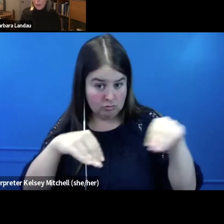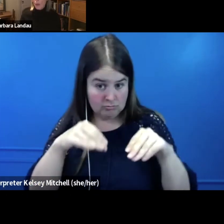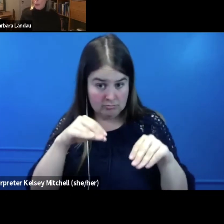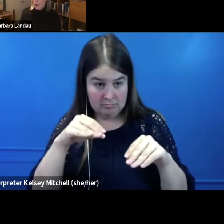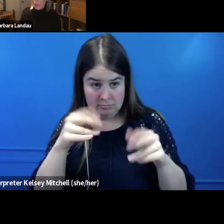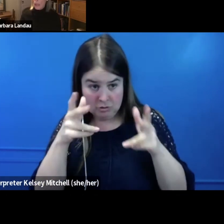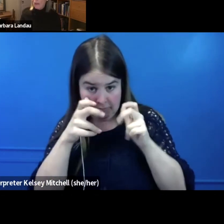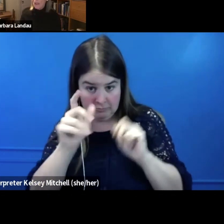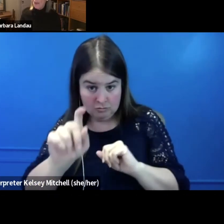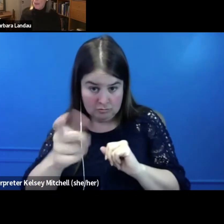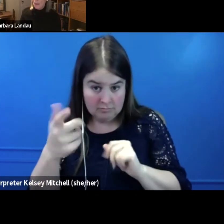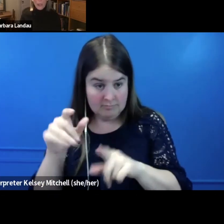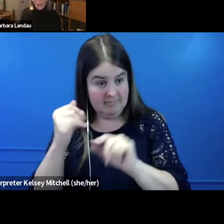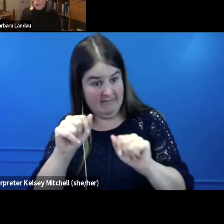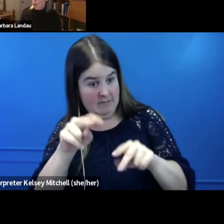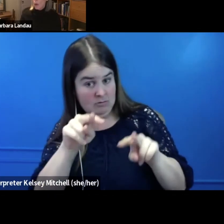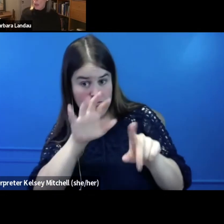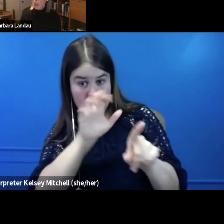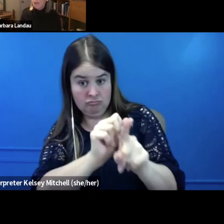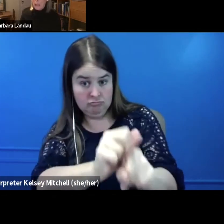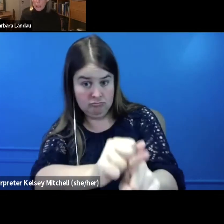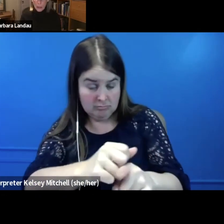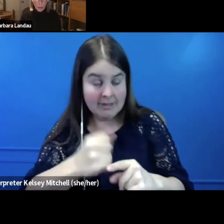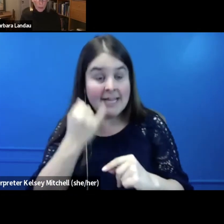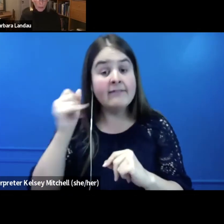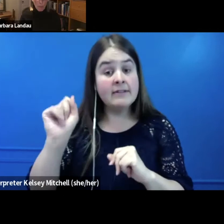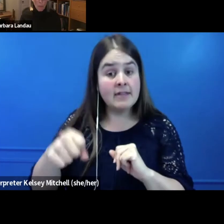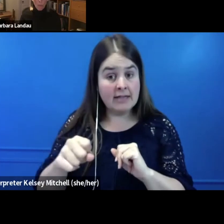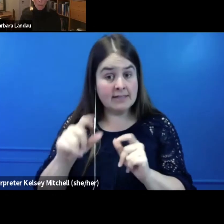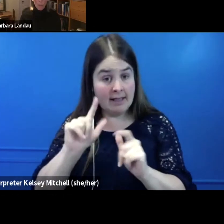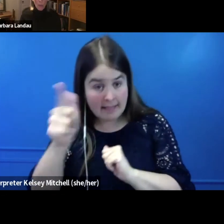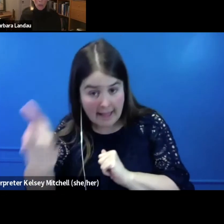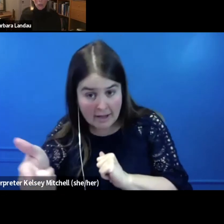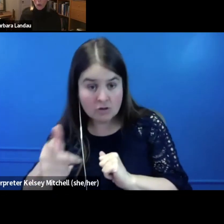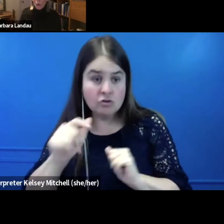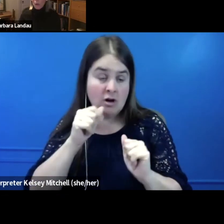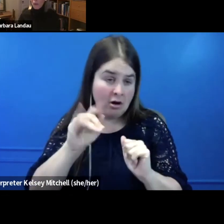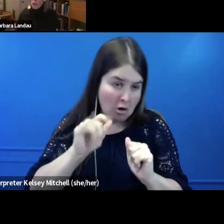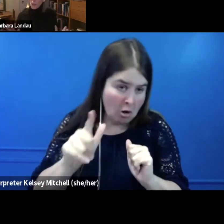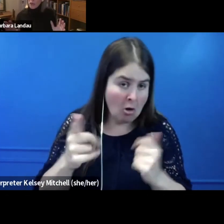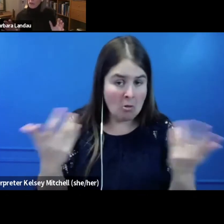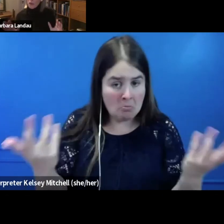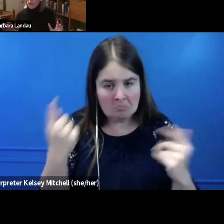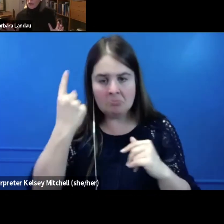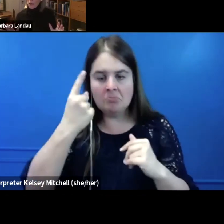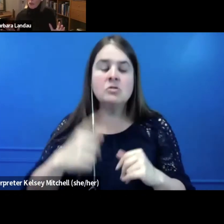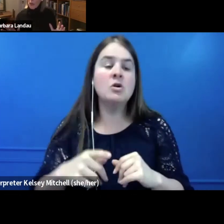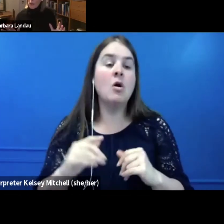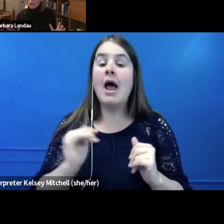looked like the typical case or completely different